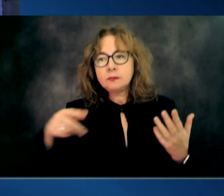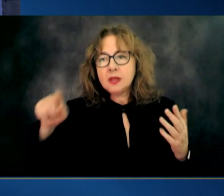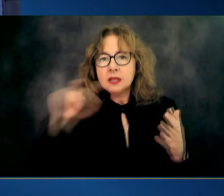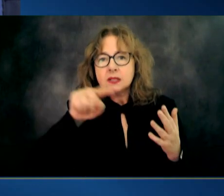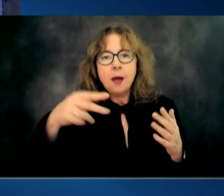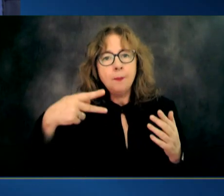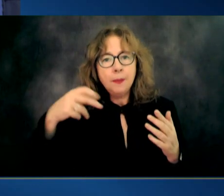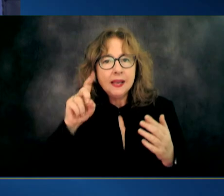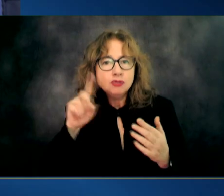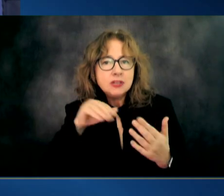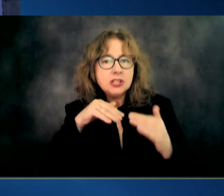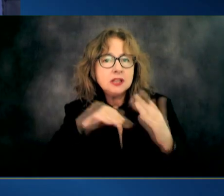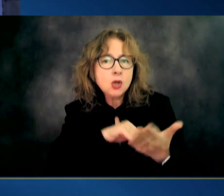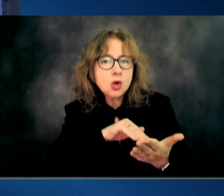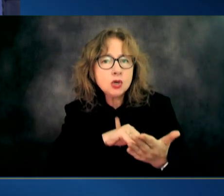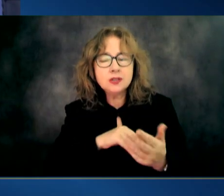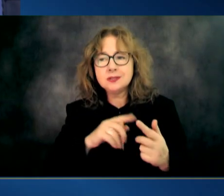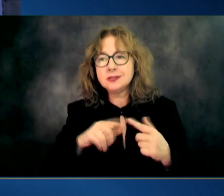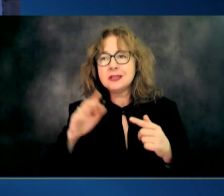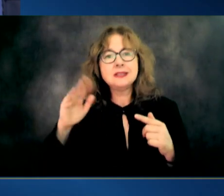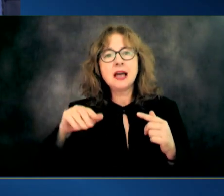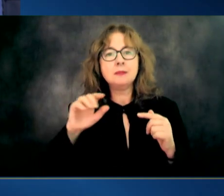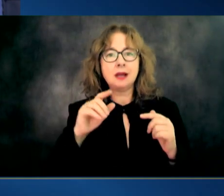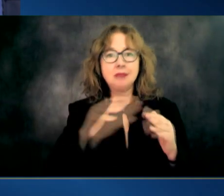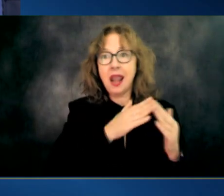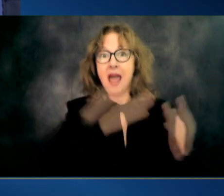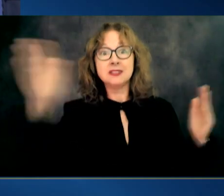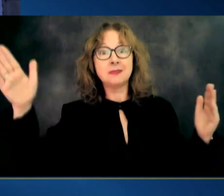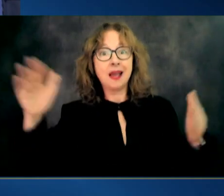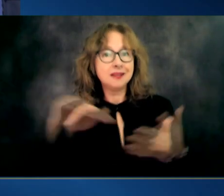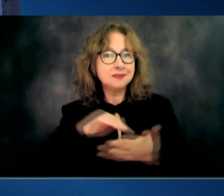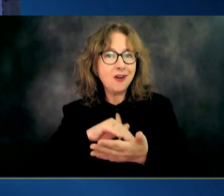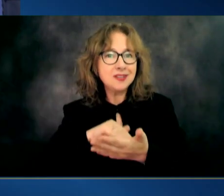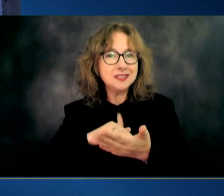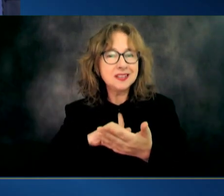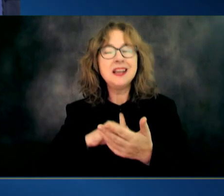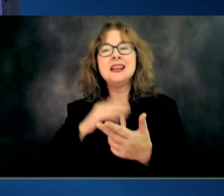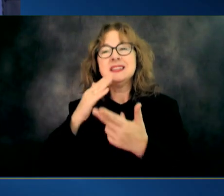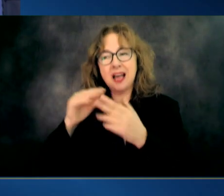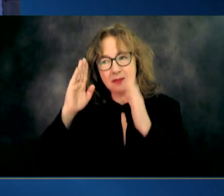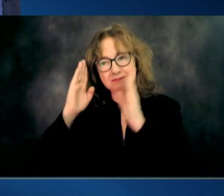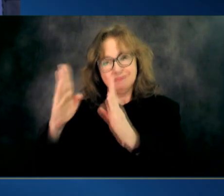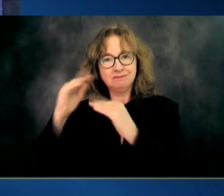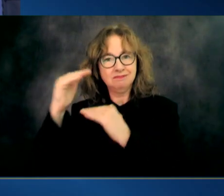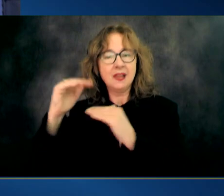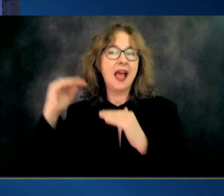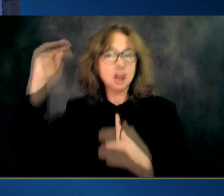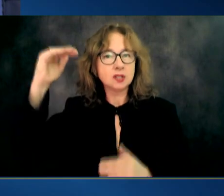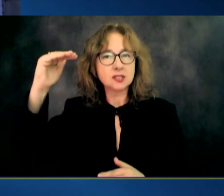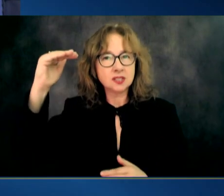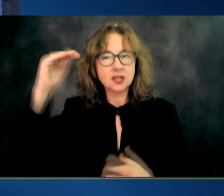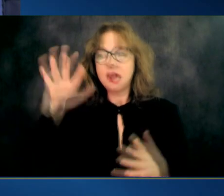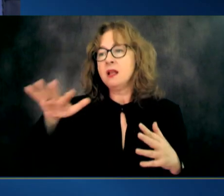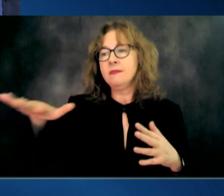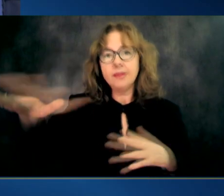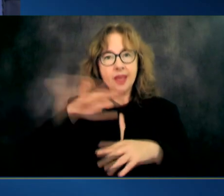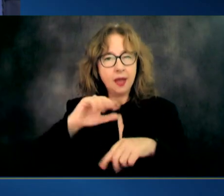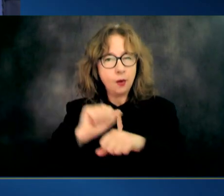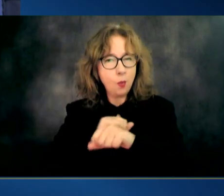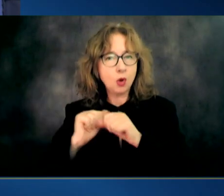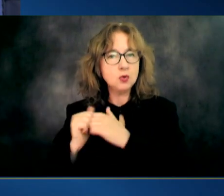have lifespan docs, and we have adult providers. And they all work together. People forget that